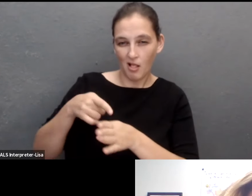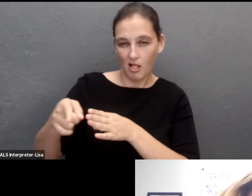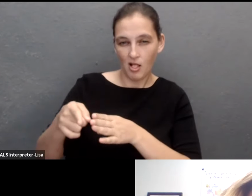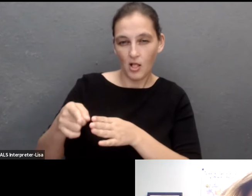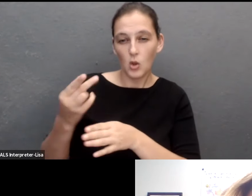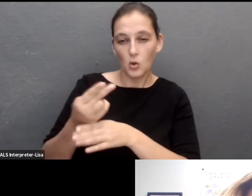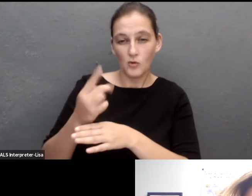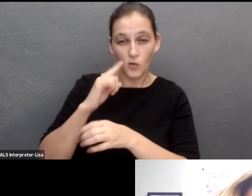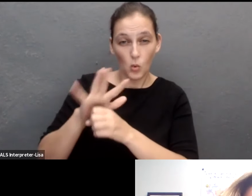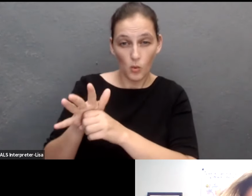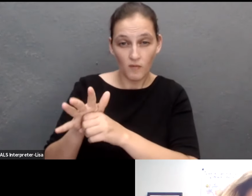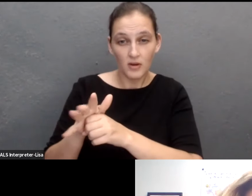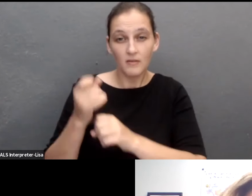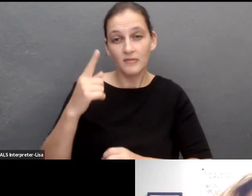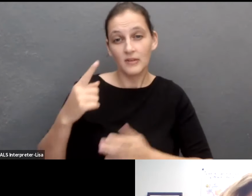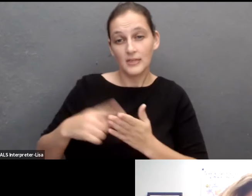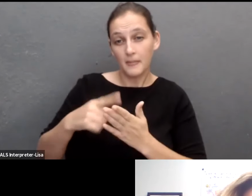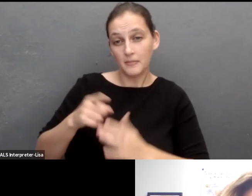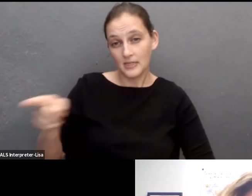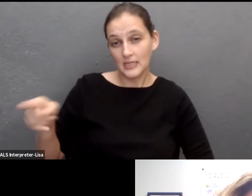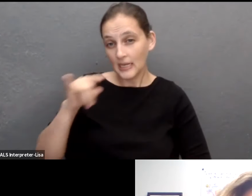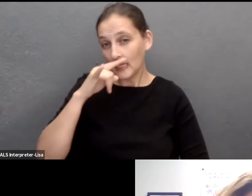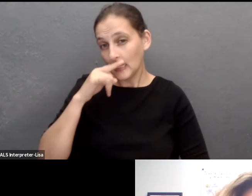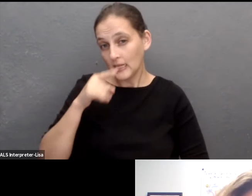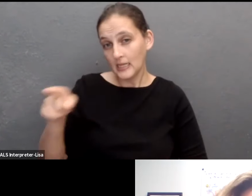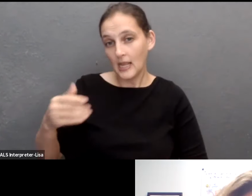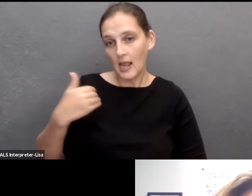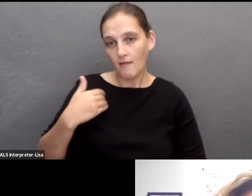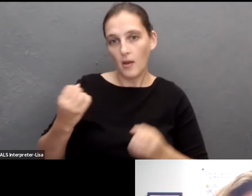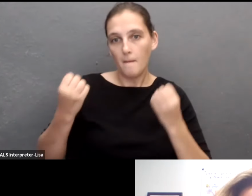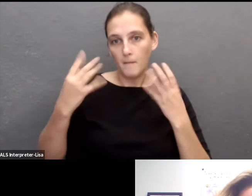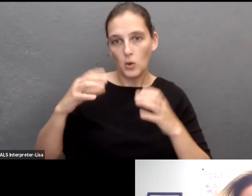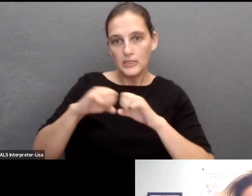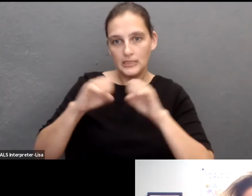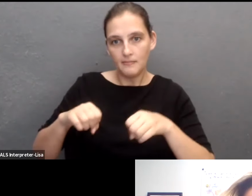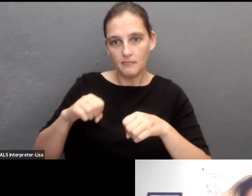when we're sometimes these kiddos that get that multi system inflammatory syndrome.